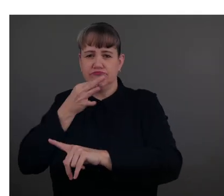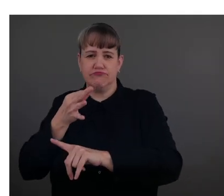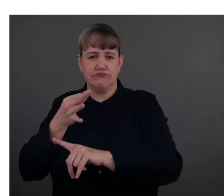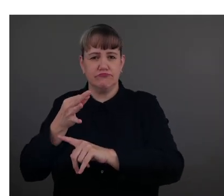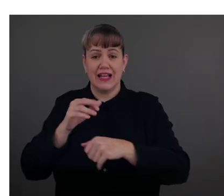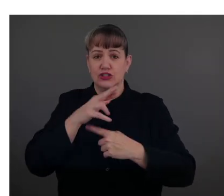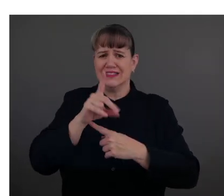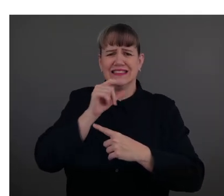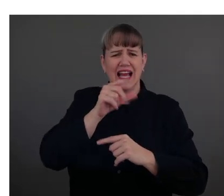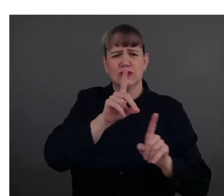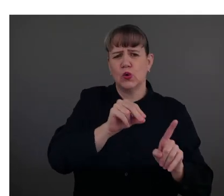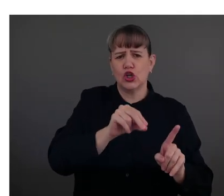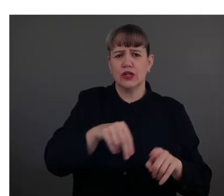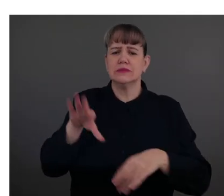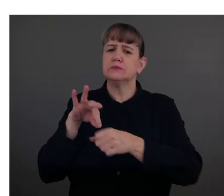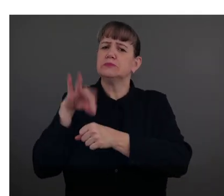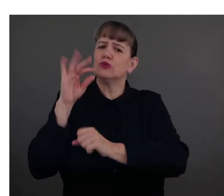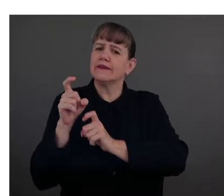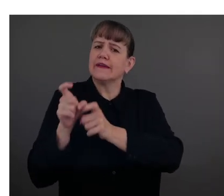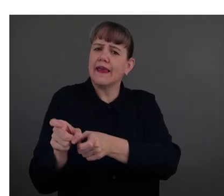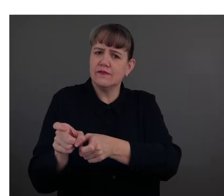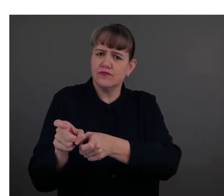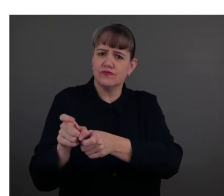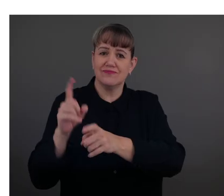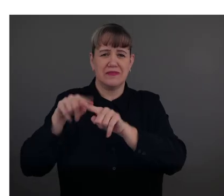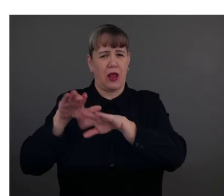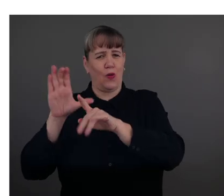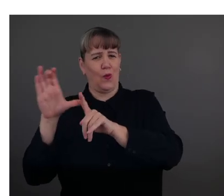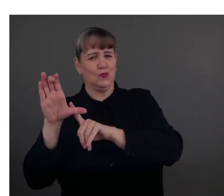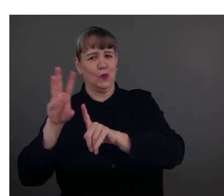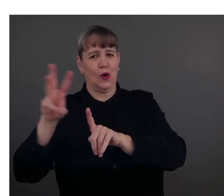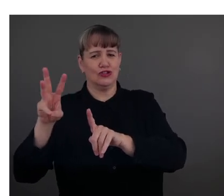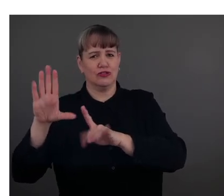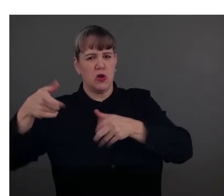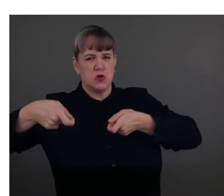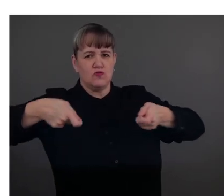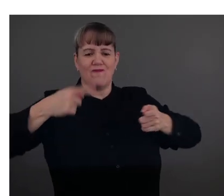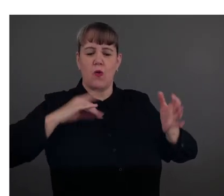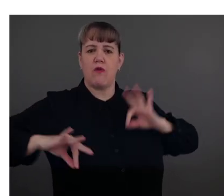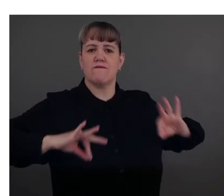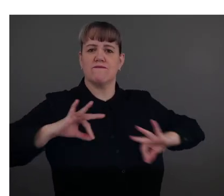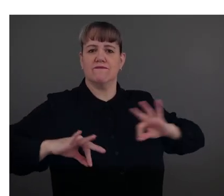ADHD is not a disorder, it's spiritual gift. And it's treated like so many other cultures except Western for the sake of control and profit. We can talk about the conspiracy theory